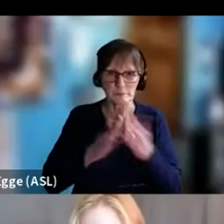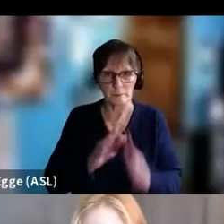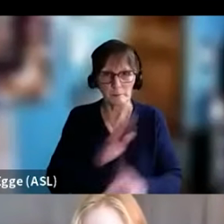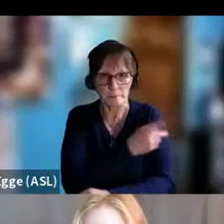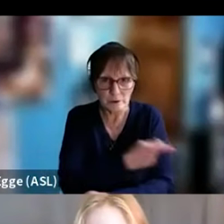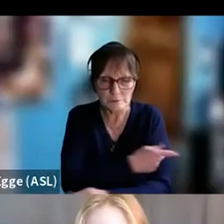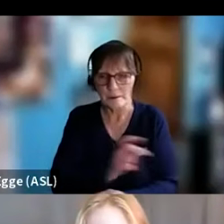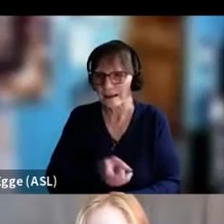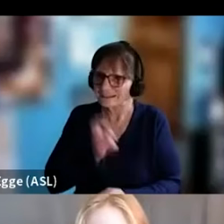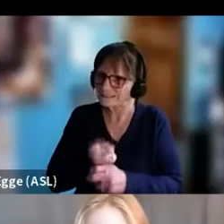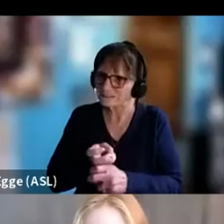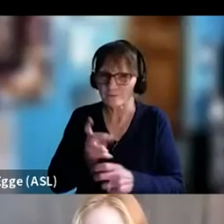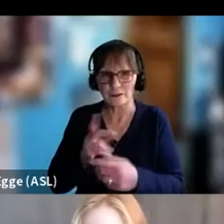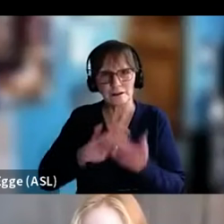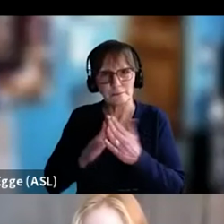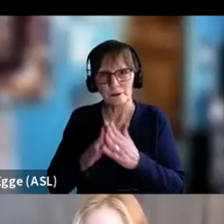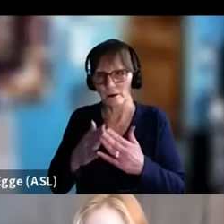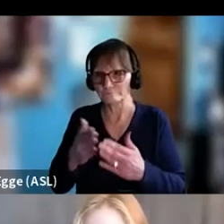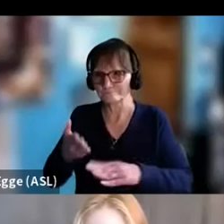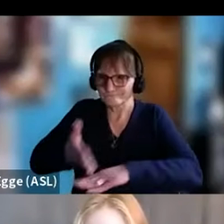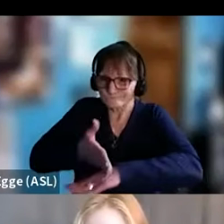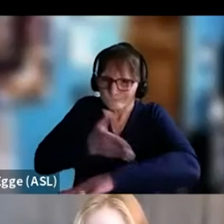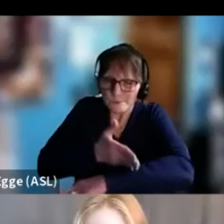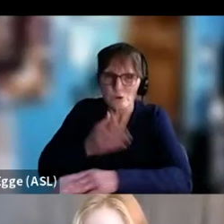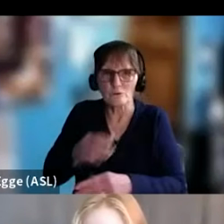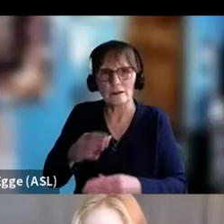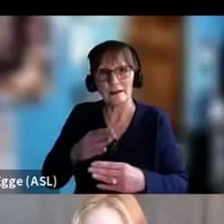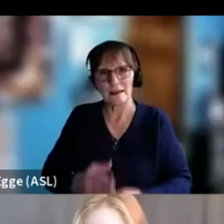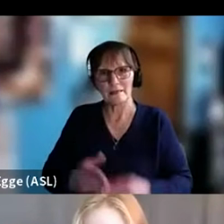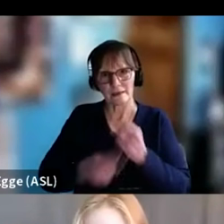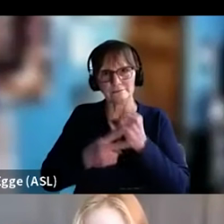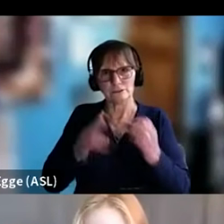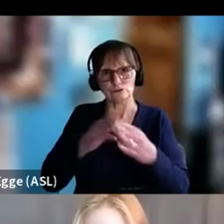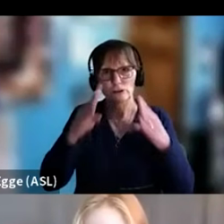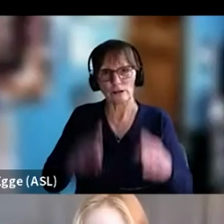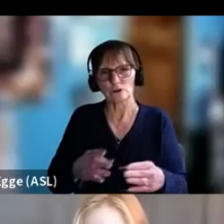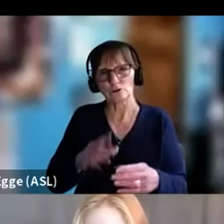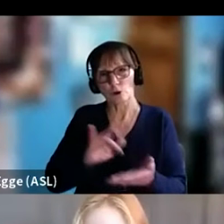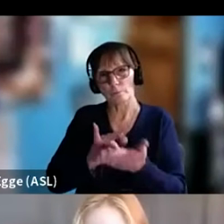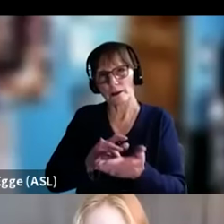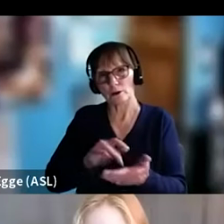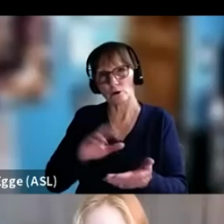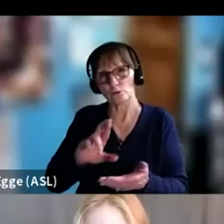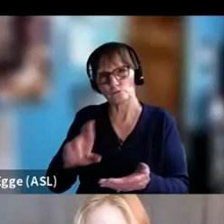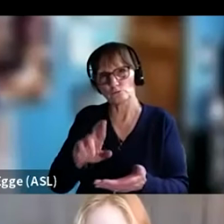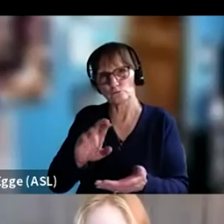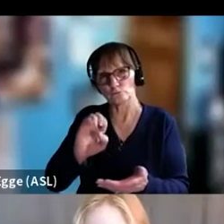in a shelter setting when you've just experienced an acute illness. And so medical respite can really fit that unique need.